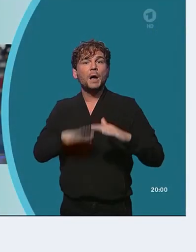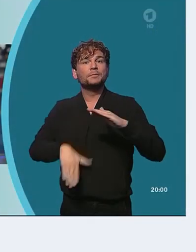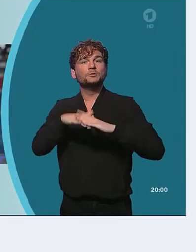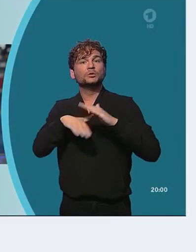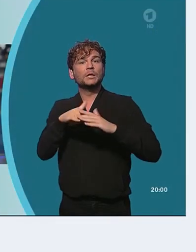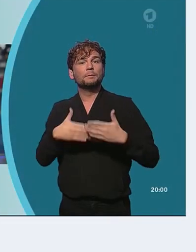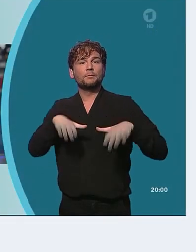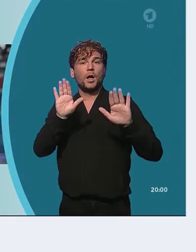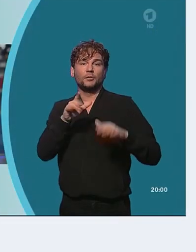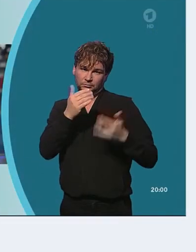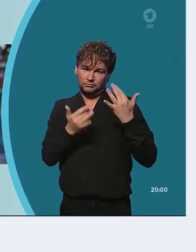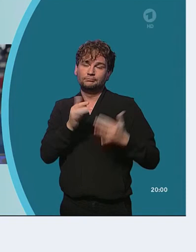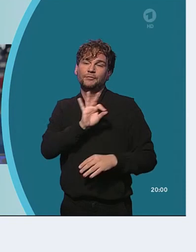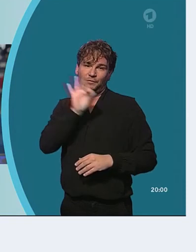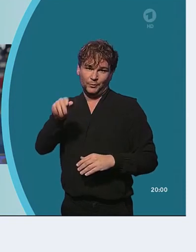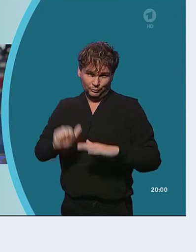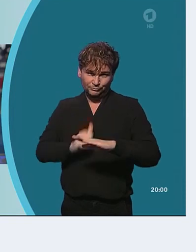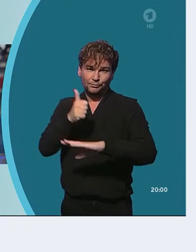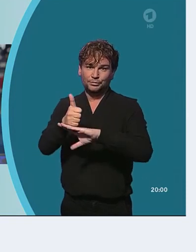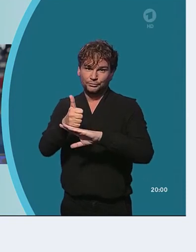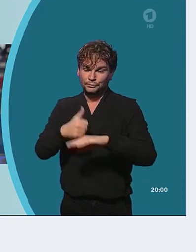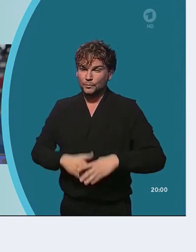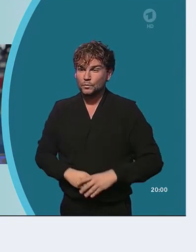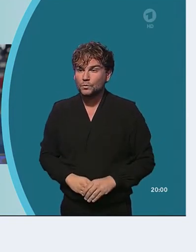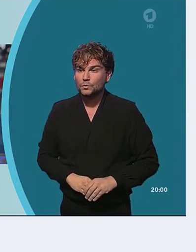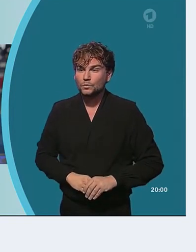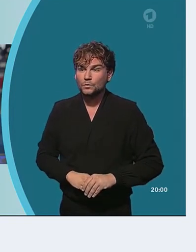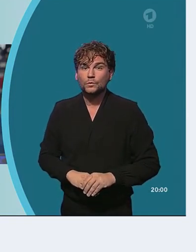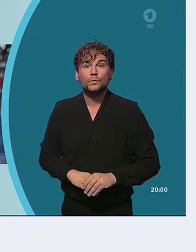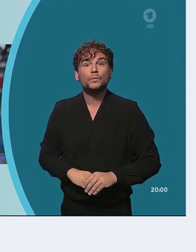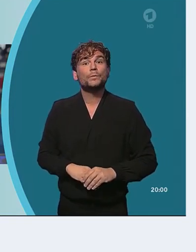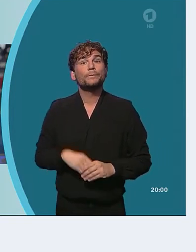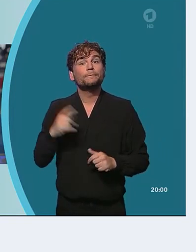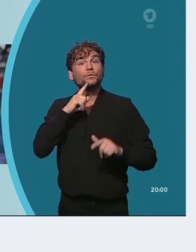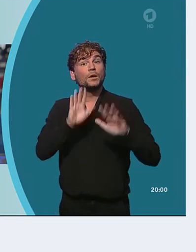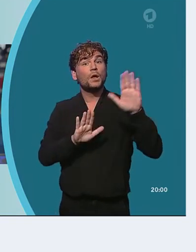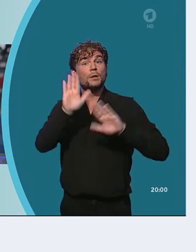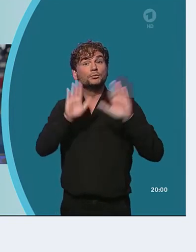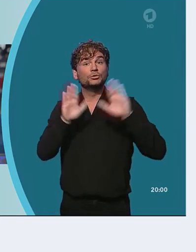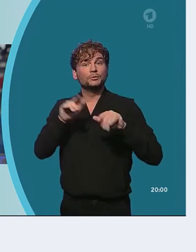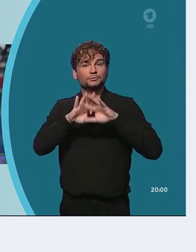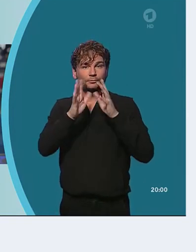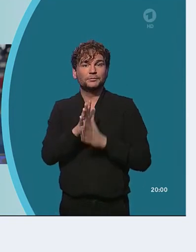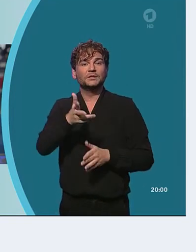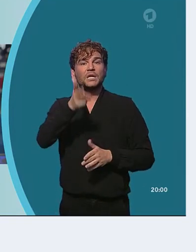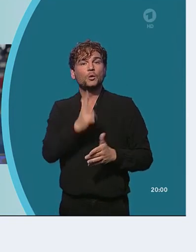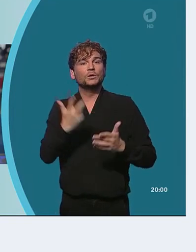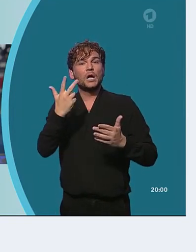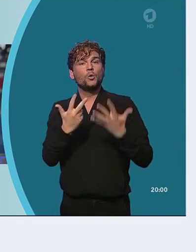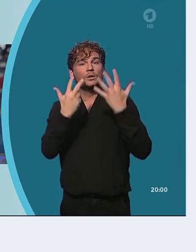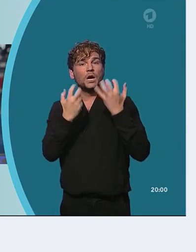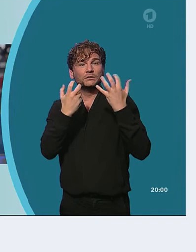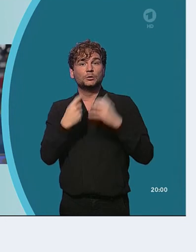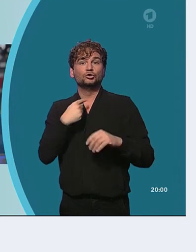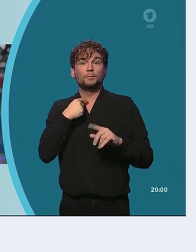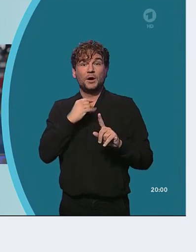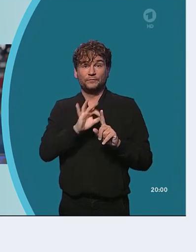A better approach is to split the screen. In one part, the sign language interpreter is shown in a sufficient size.